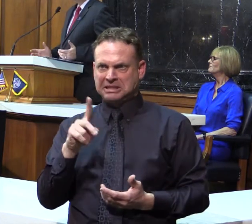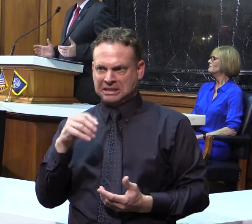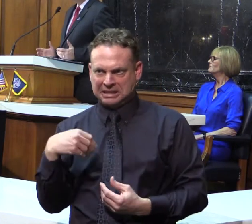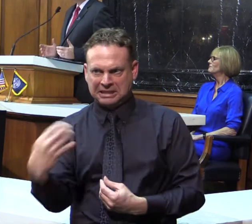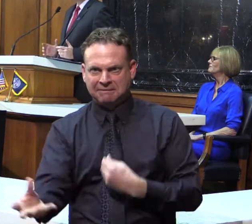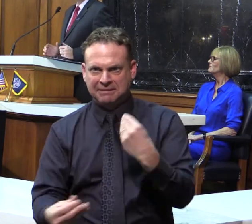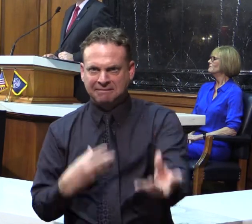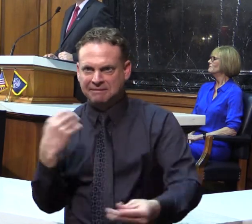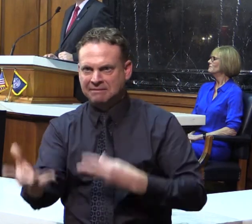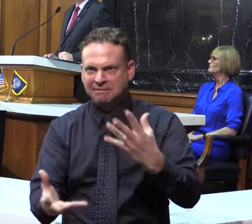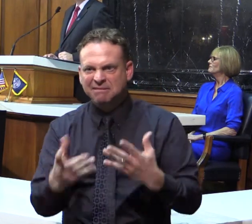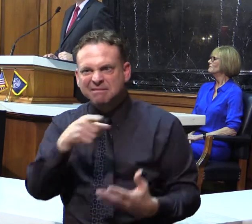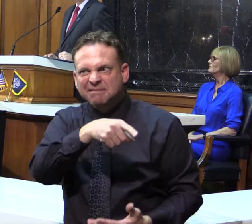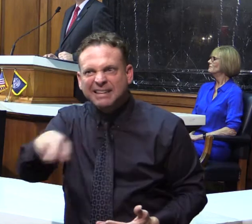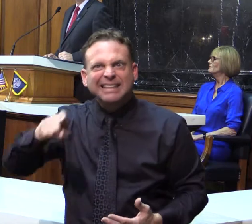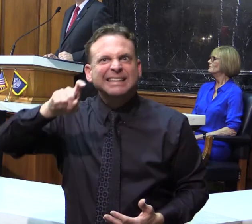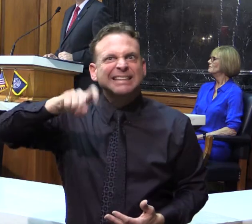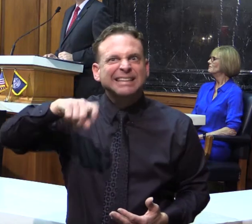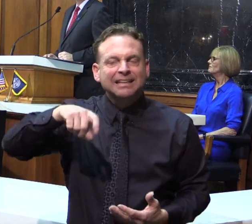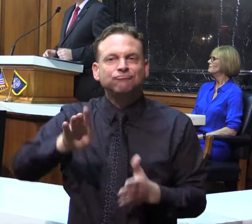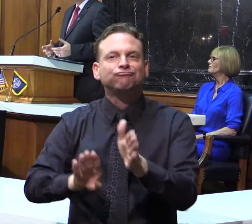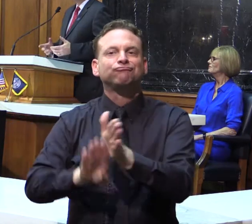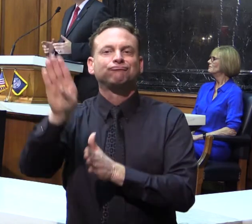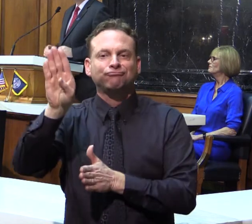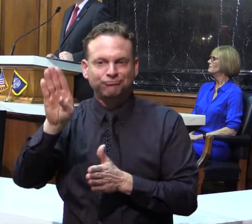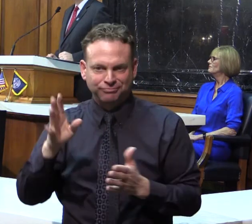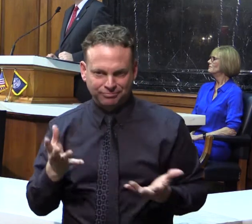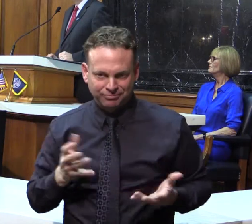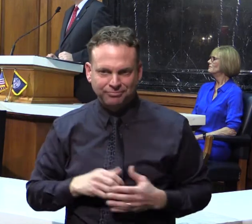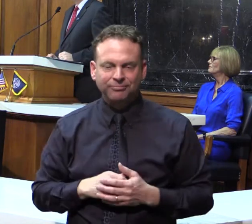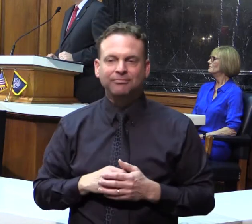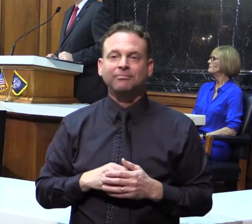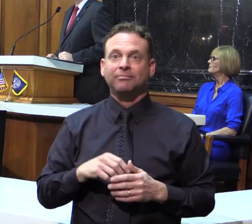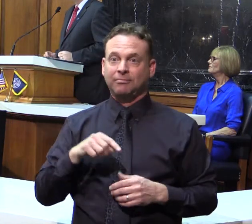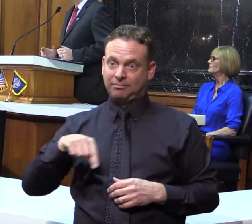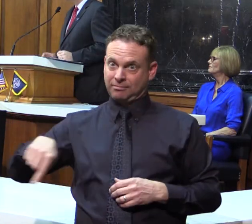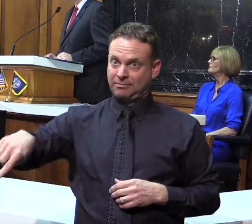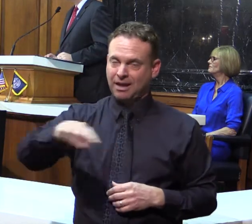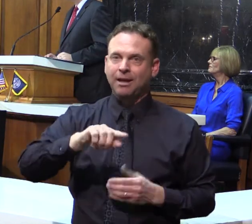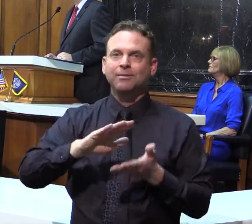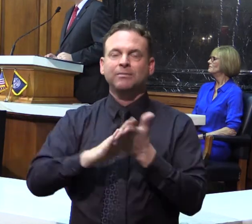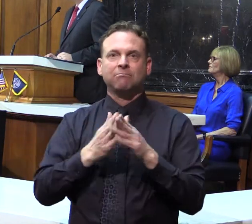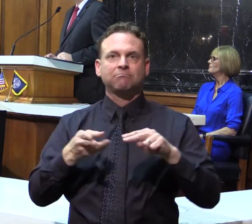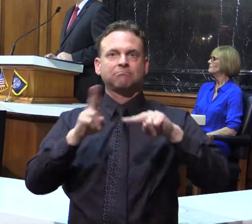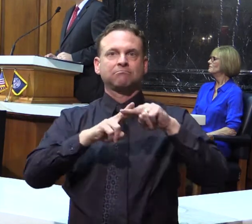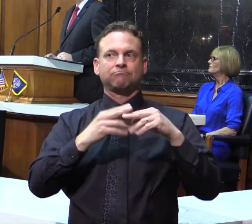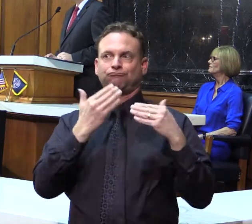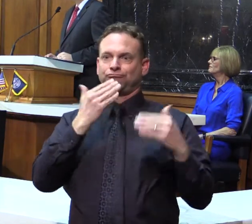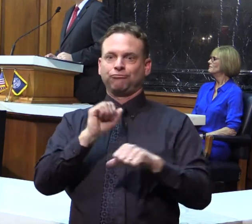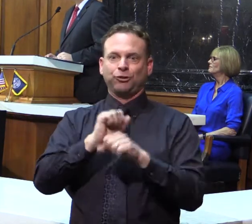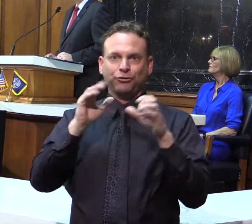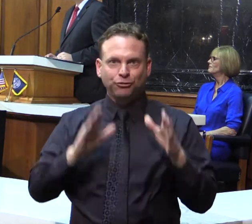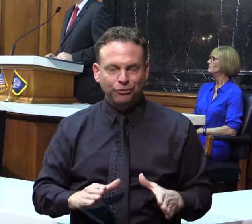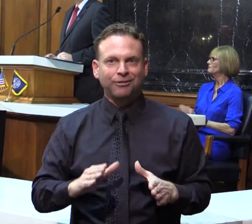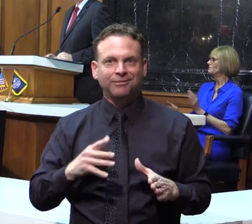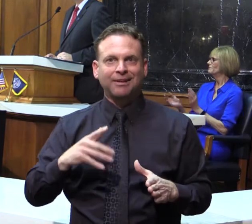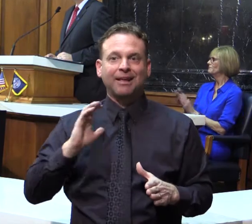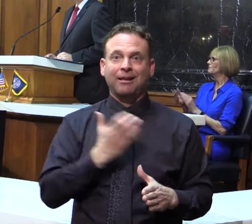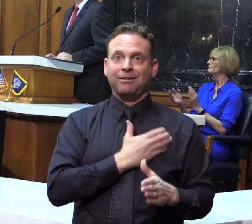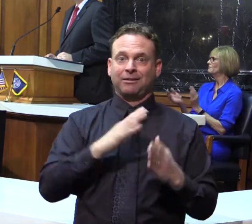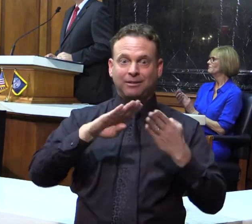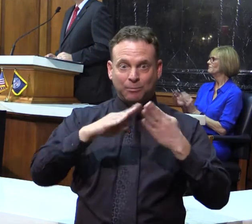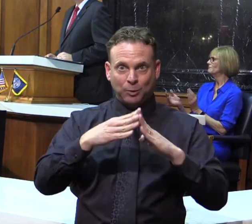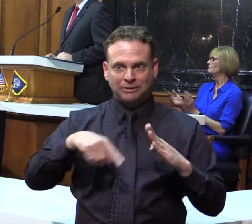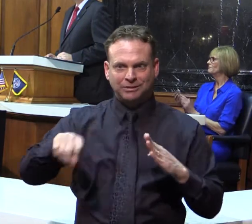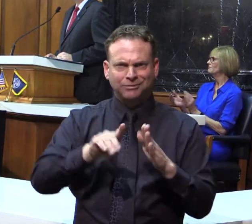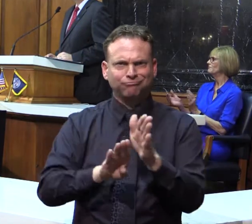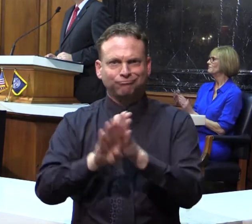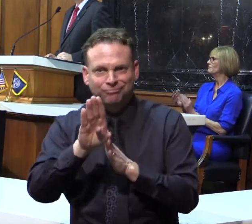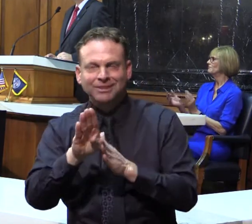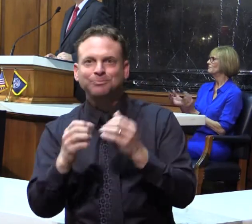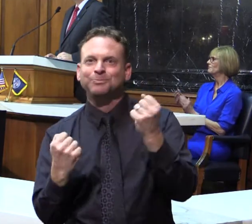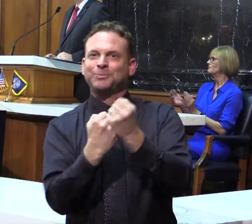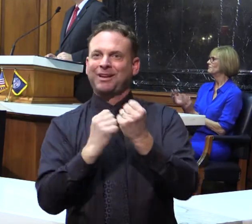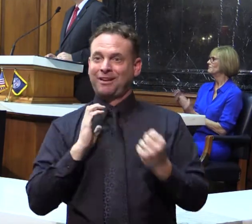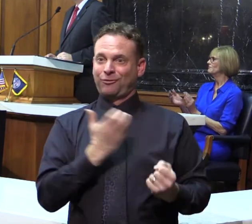Think of the value for them … for your communities … and for our state.